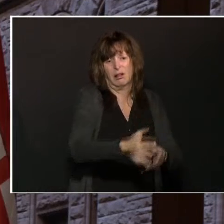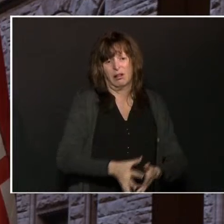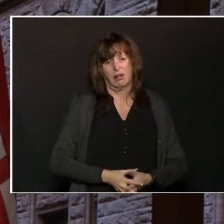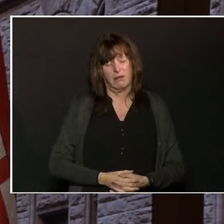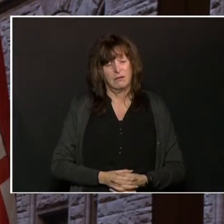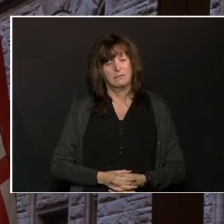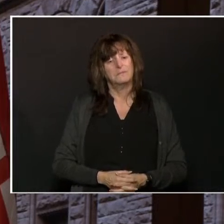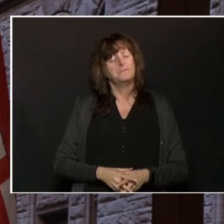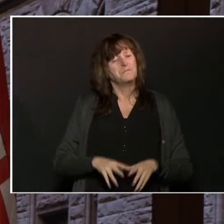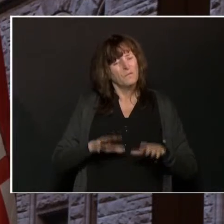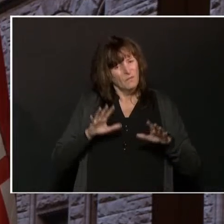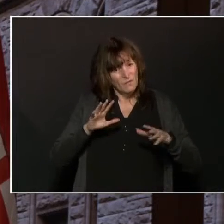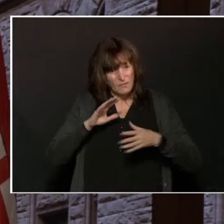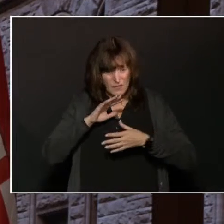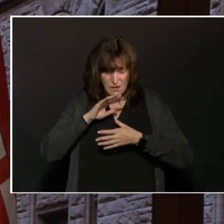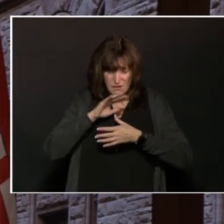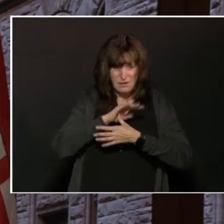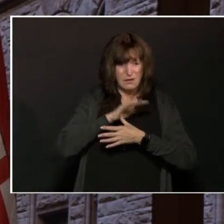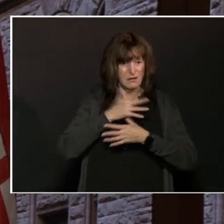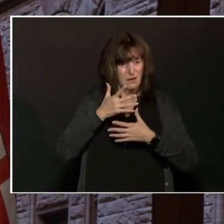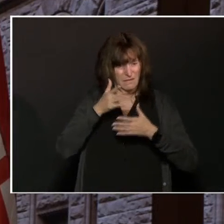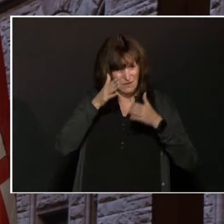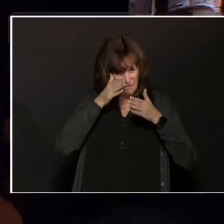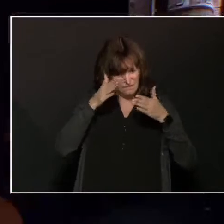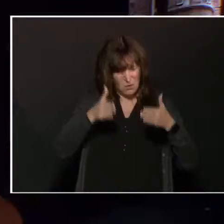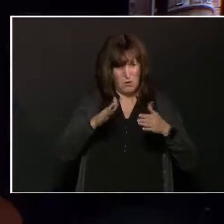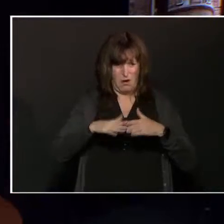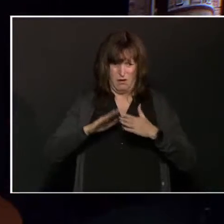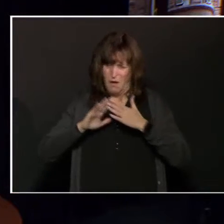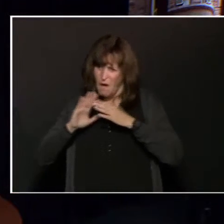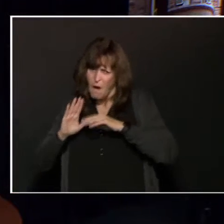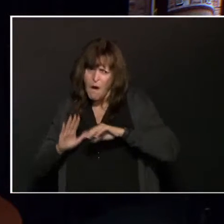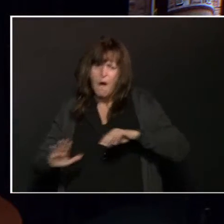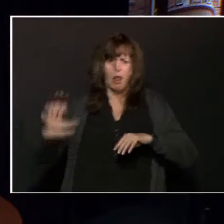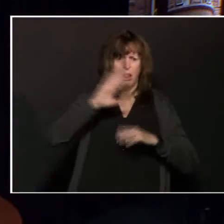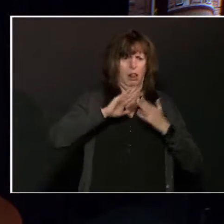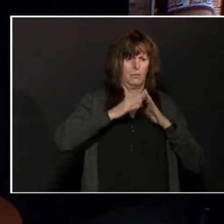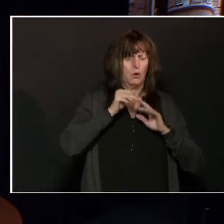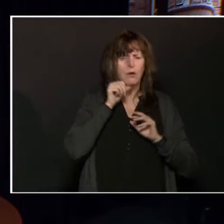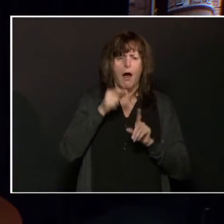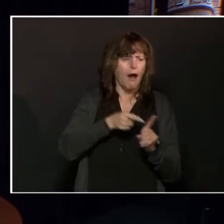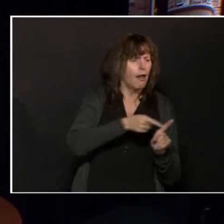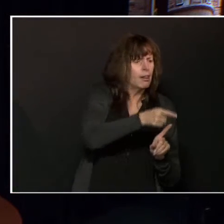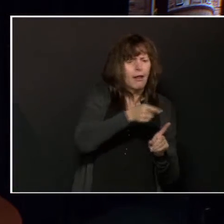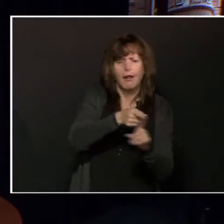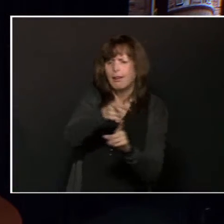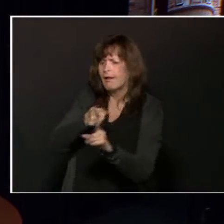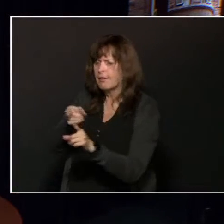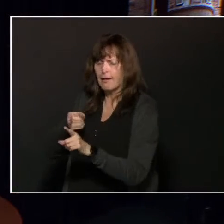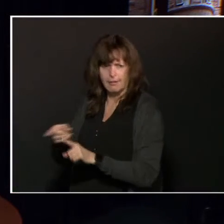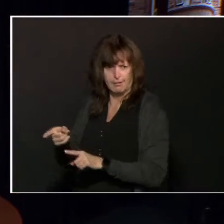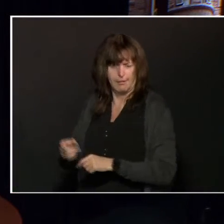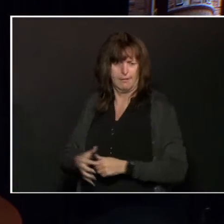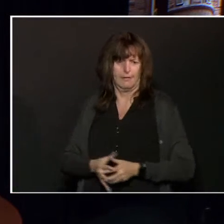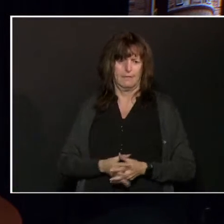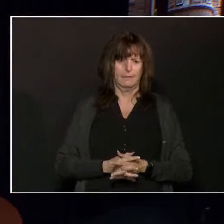IN THREE TO FOUR BEDROOMS THIS GROW IN THREE TO FOUR BEDROOMS THIS GROWTH IN THREE TO FOUR BEDROOMS THIS GROWTH IN IN THREE TO FOUR BEDROOMS THIS GROWTH IN THREE TO FOUR BEDROOMS THIS GROWTH IN IN THREE TO FOUR BEDROOMS THIS GROWTH IN CASES THIS GROWTH IN CASES IN THIS GROWTH IN CASES IN LONG-TERM